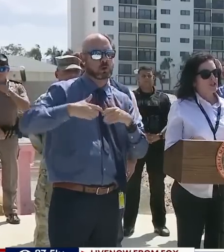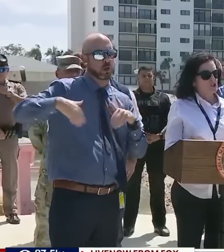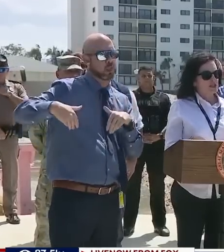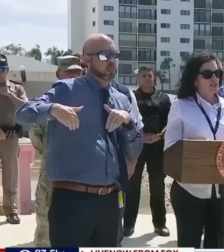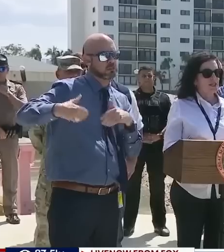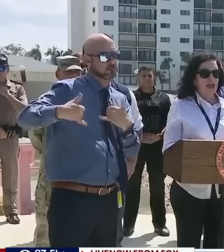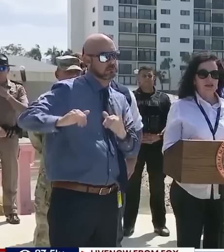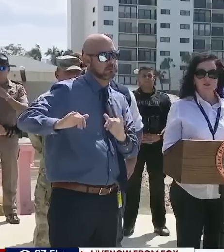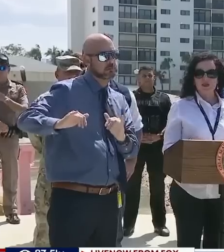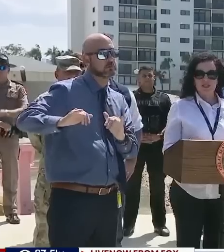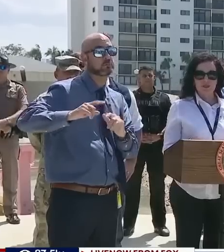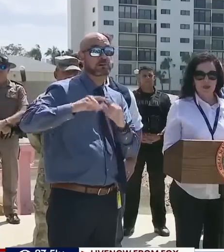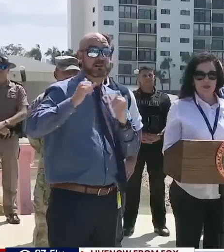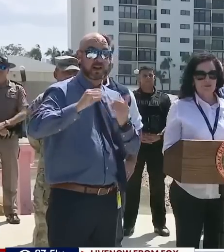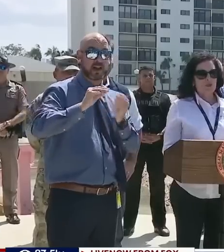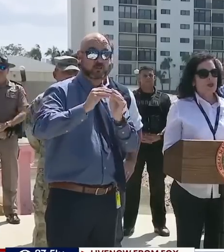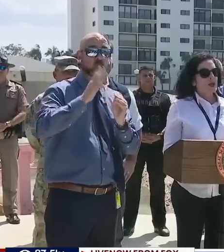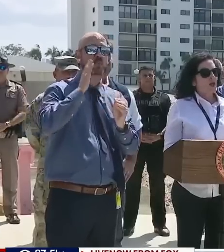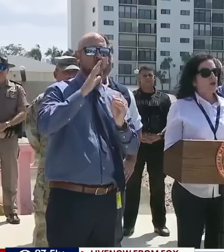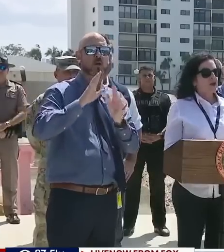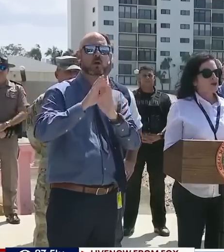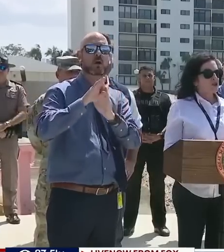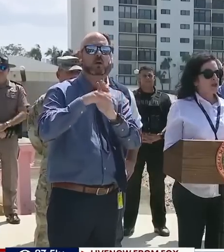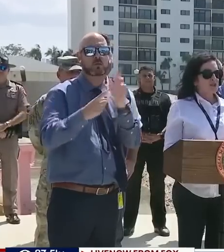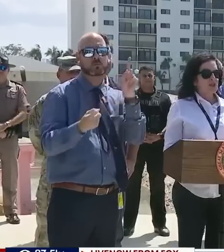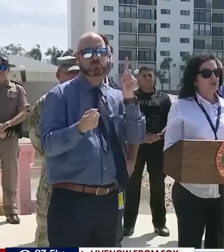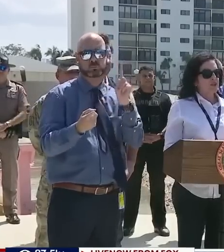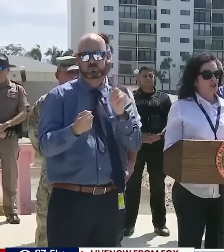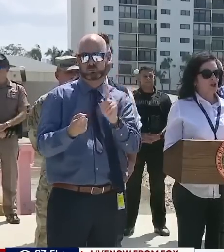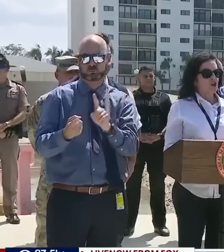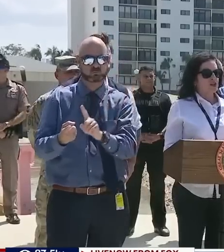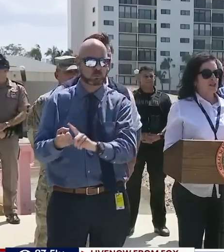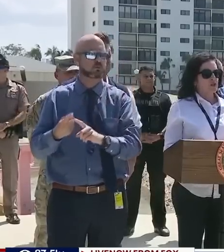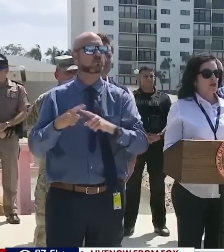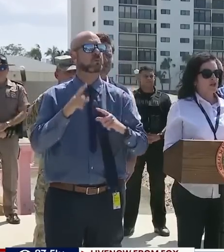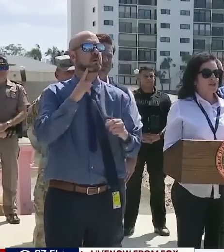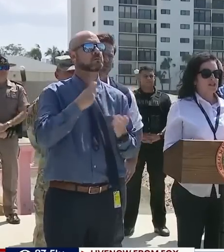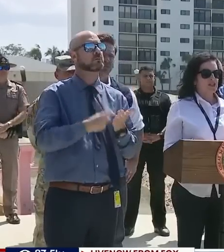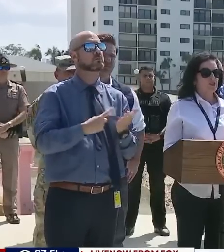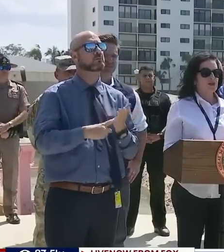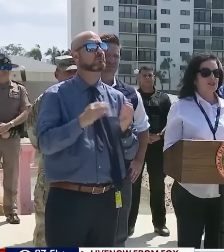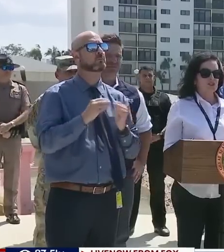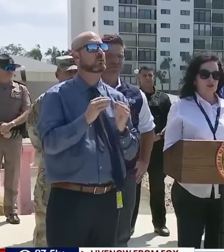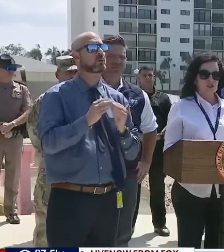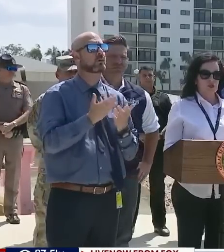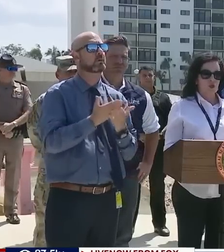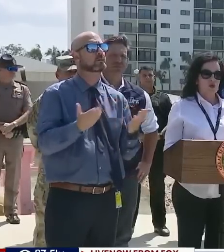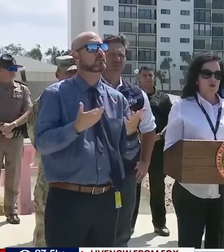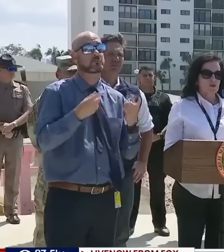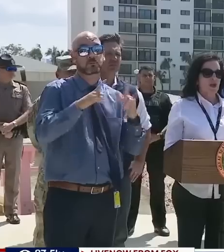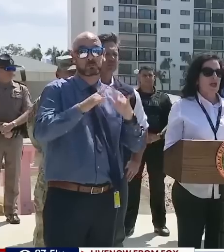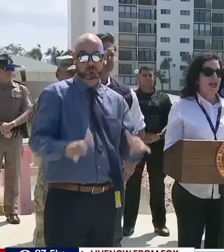County. We still have a customers that are without power. but that